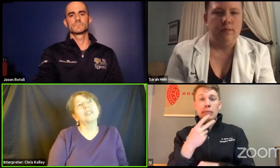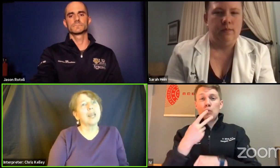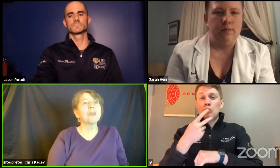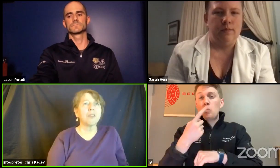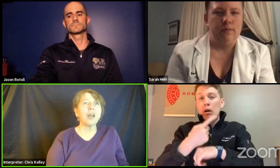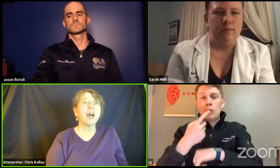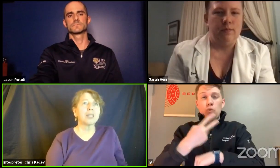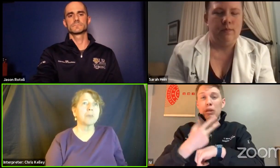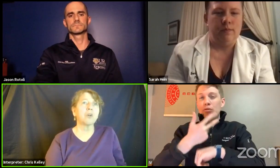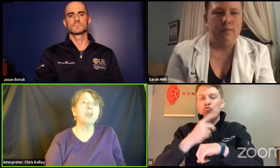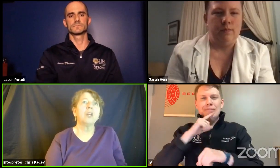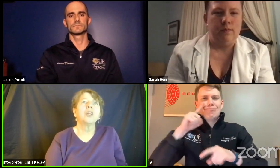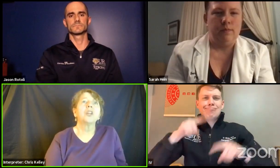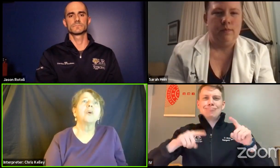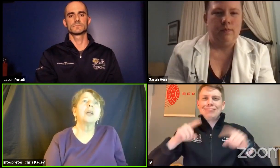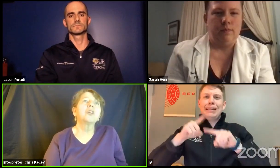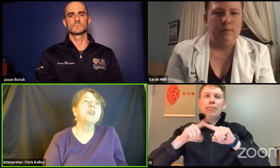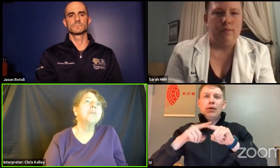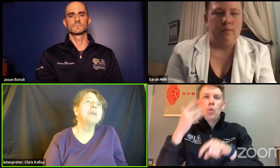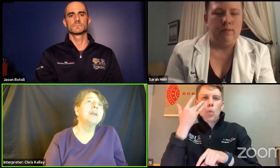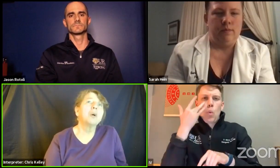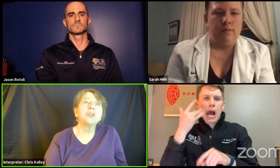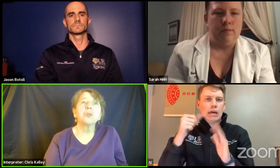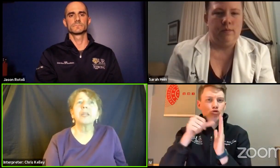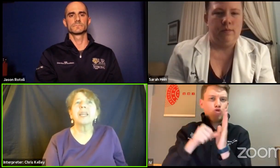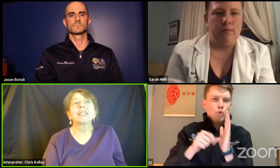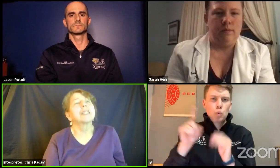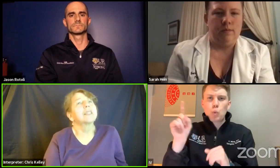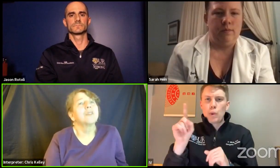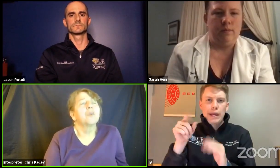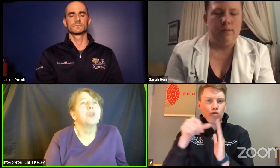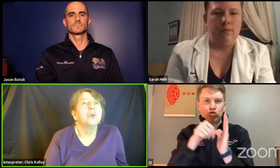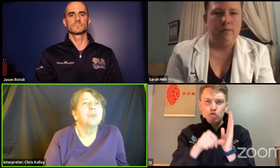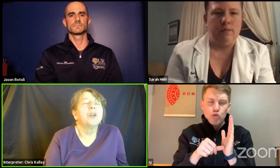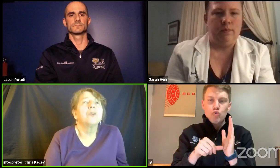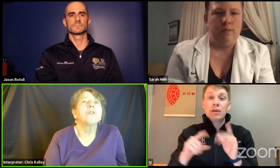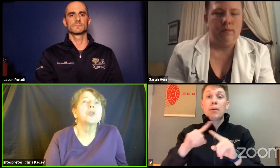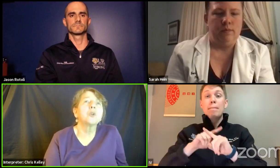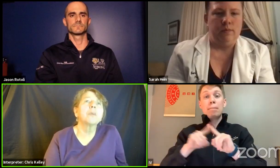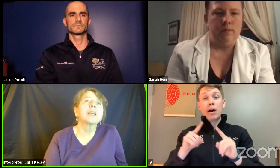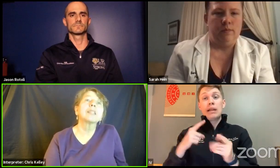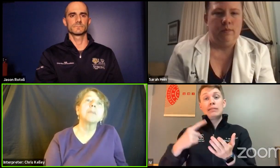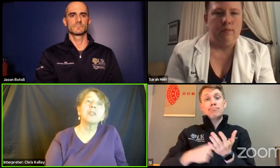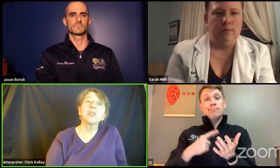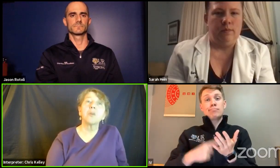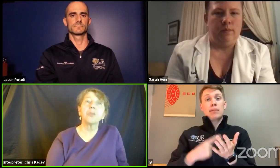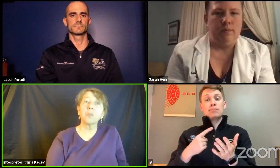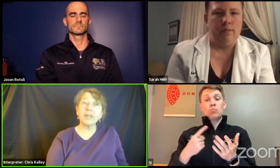inpatient? It may be something that you have to stay overnight. It may